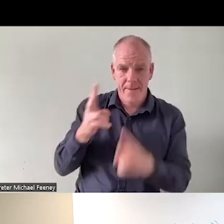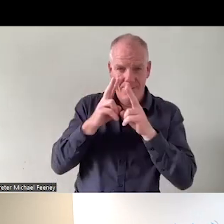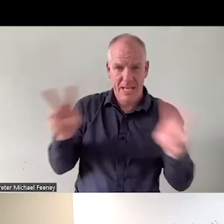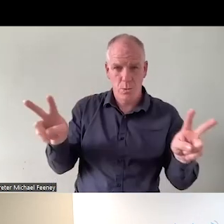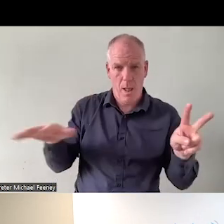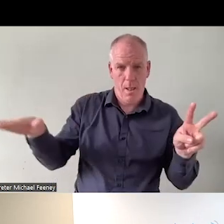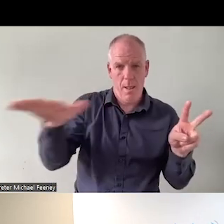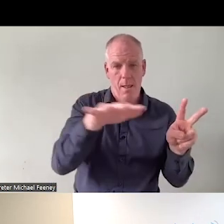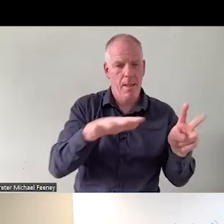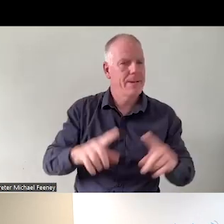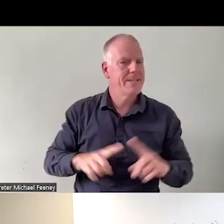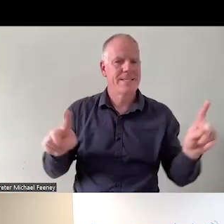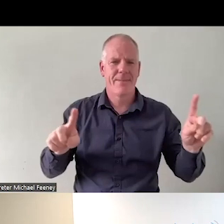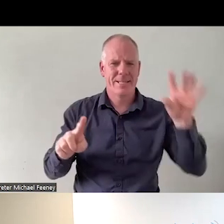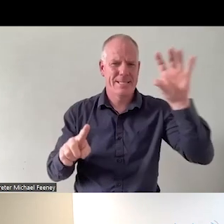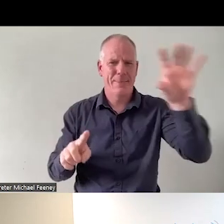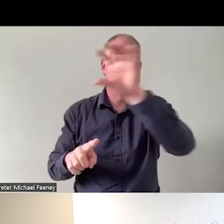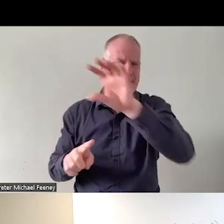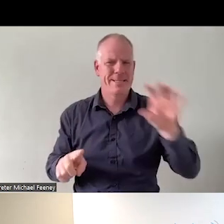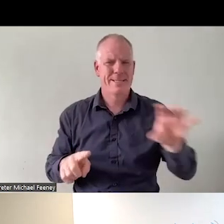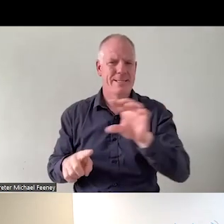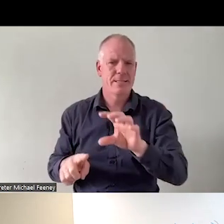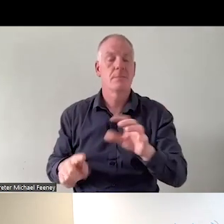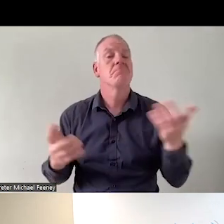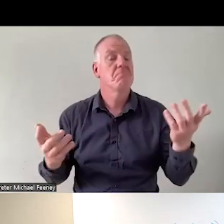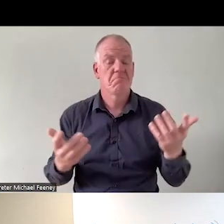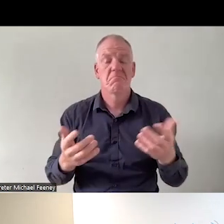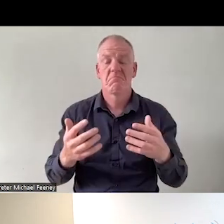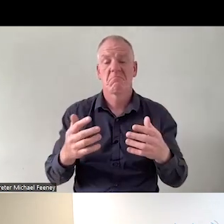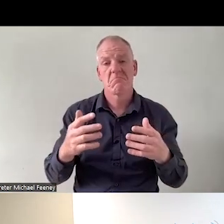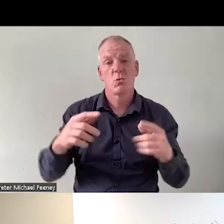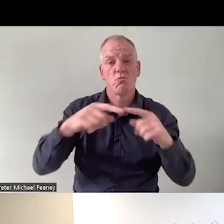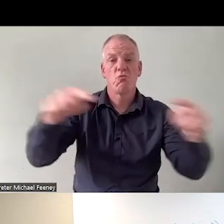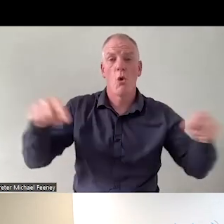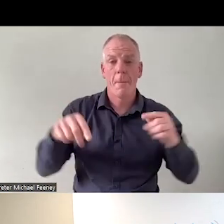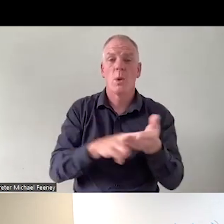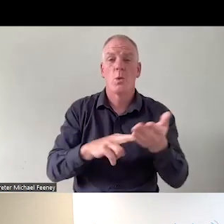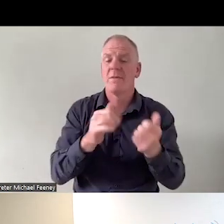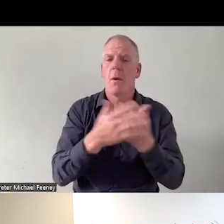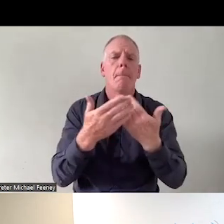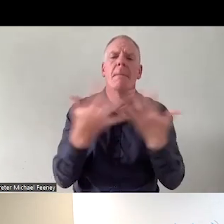They're very different spaces, but if you can imagine a multipurpose venue, you might have a gallery space or a museum.